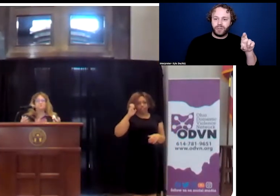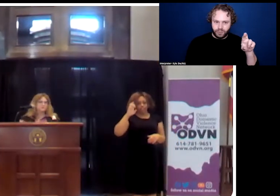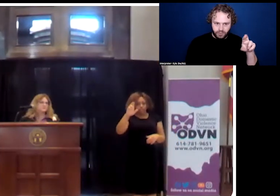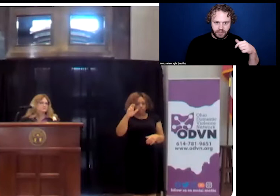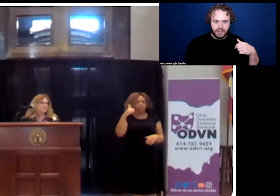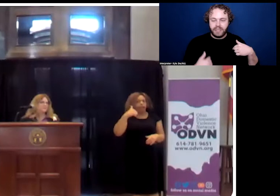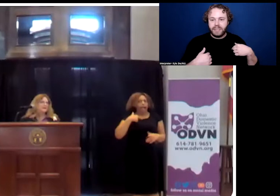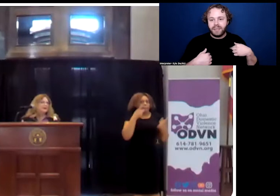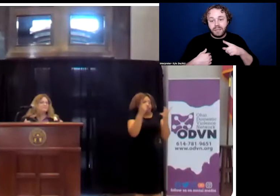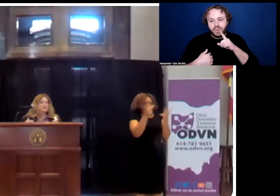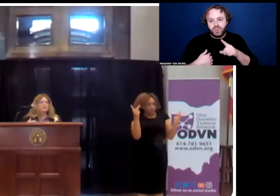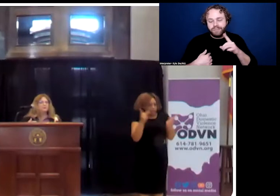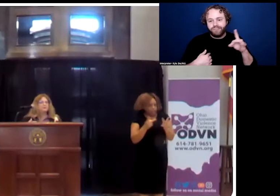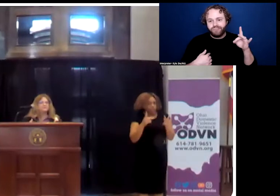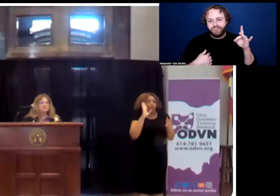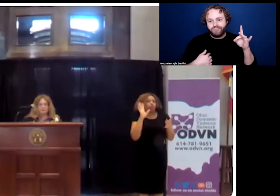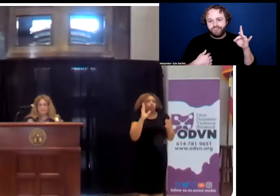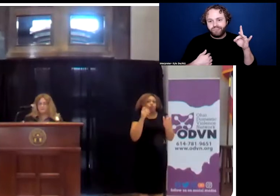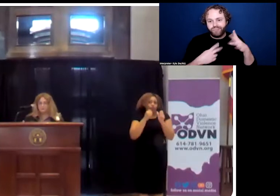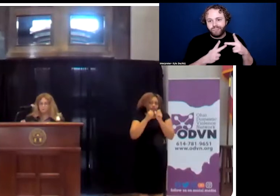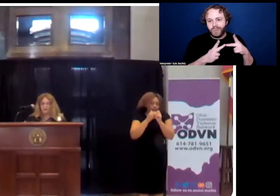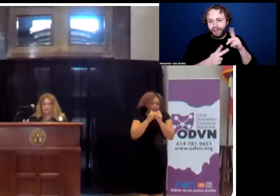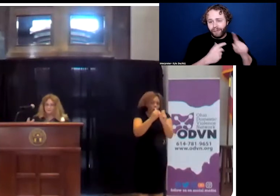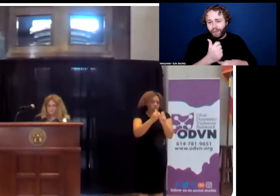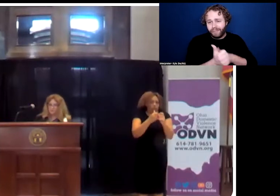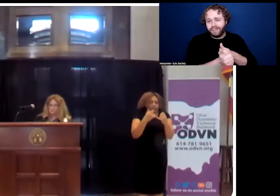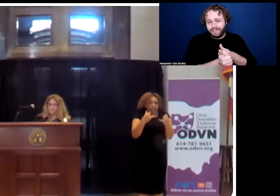position of following this amazing array of speakers.